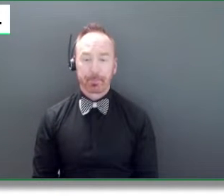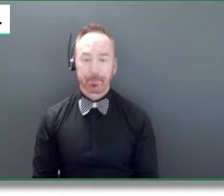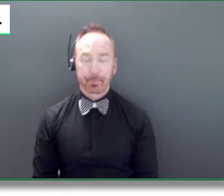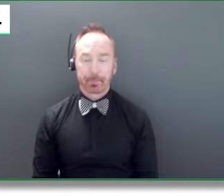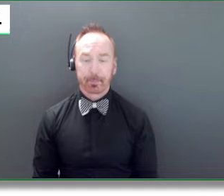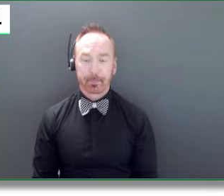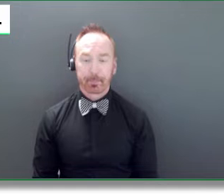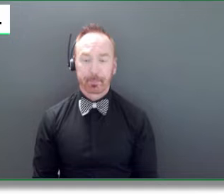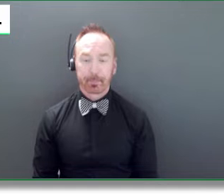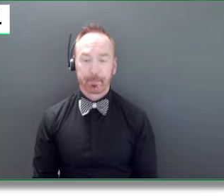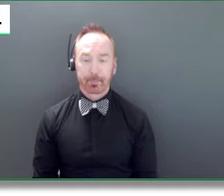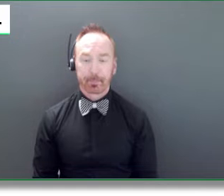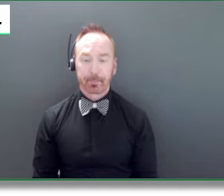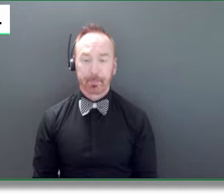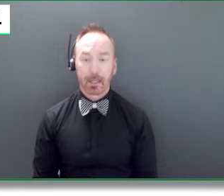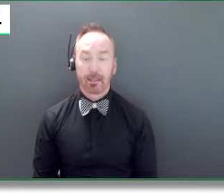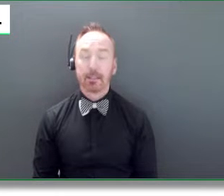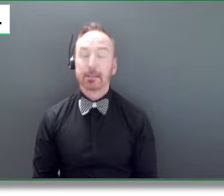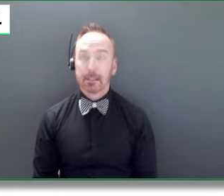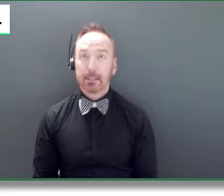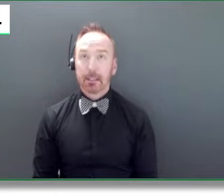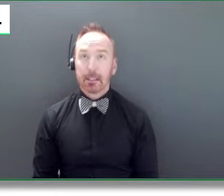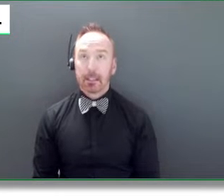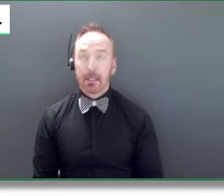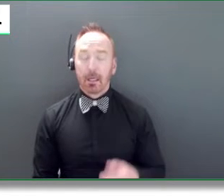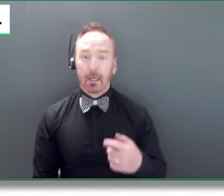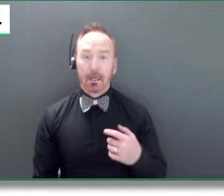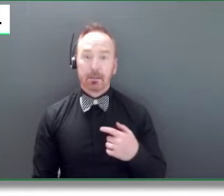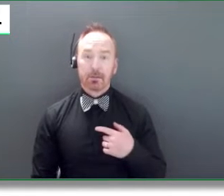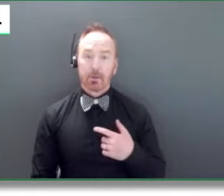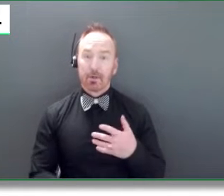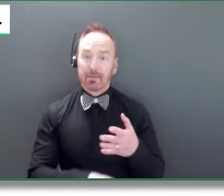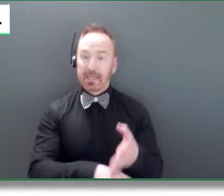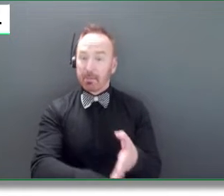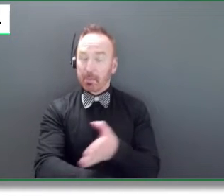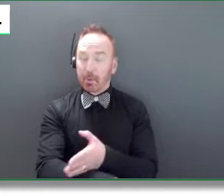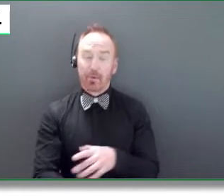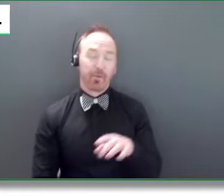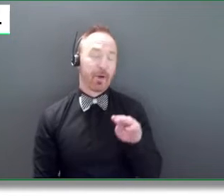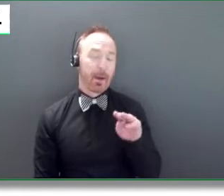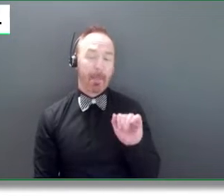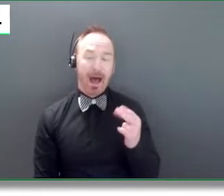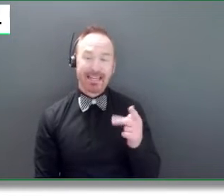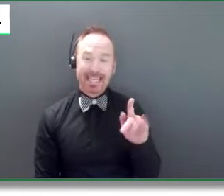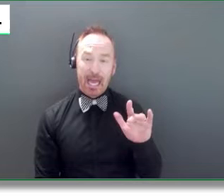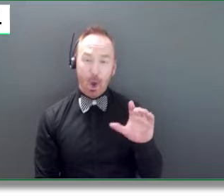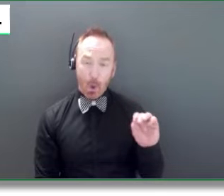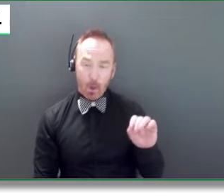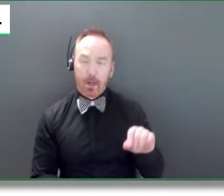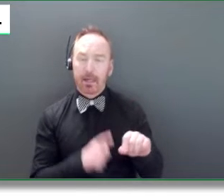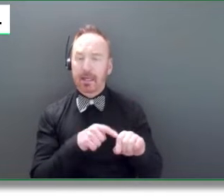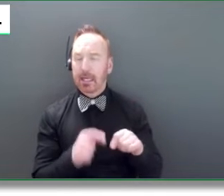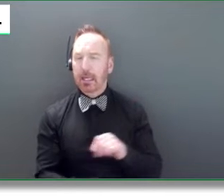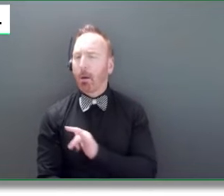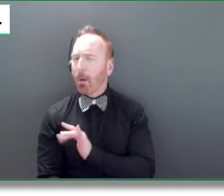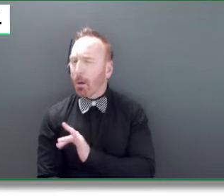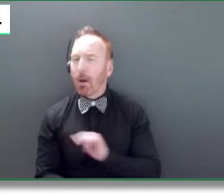Yeah, there's there's always ways to improve. I think Mahadeo did a great job of highlighting the different stages that